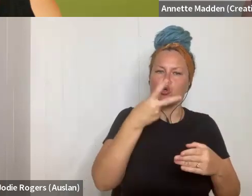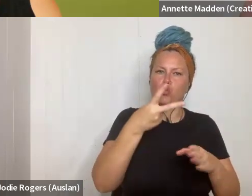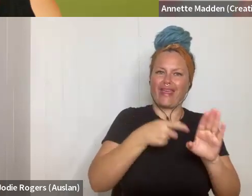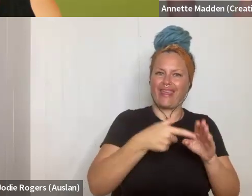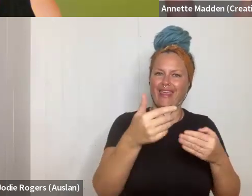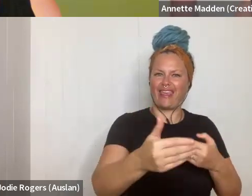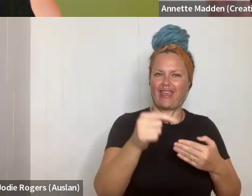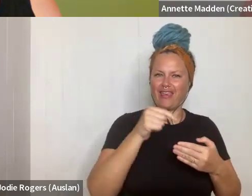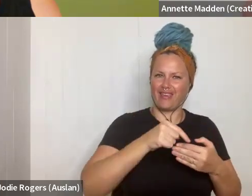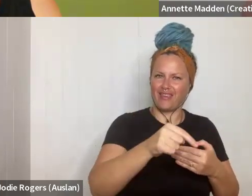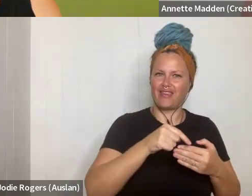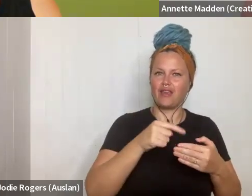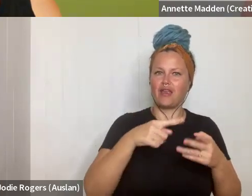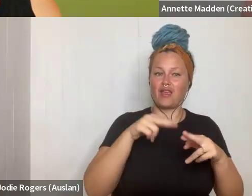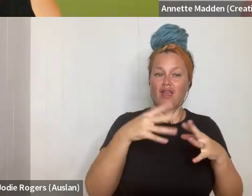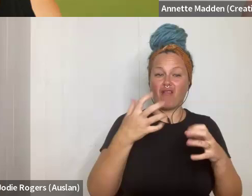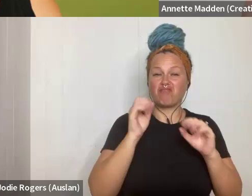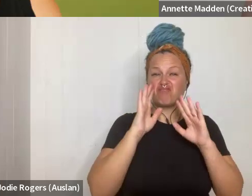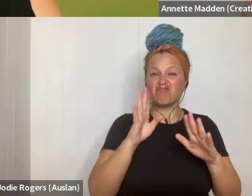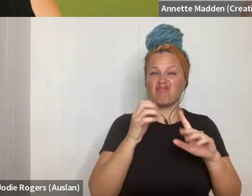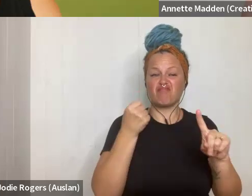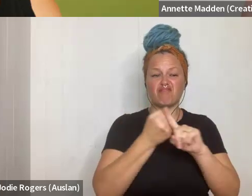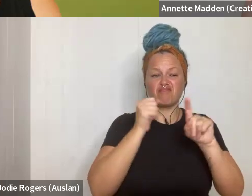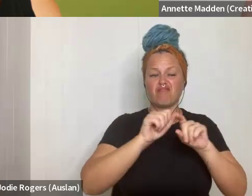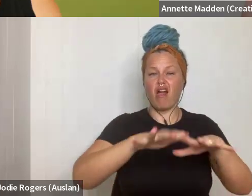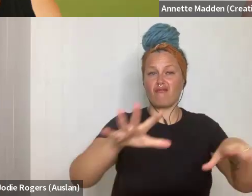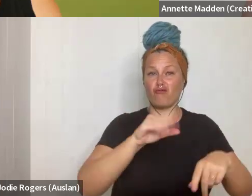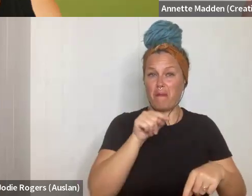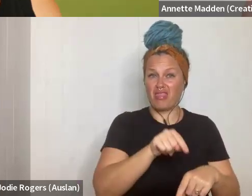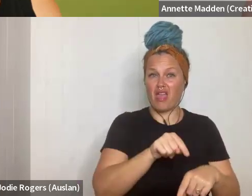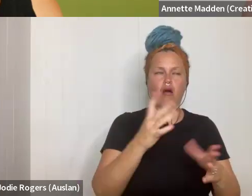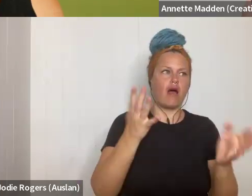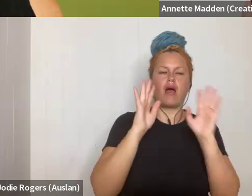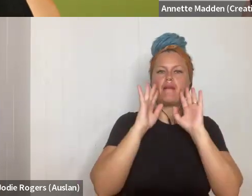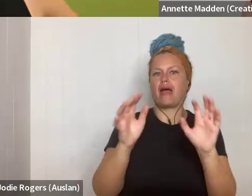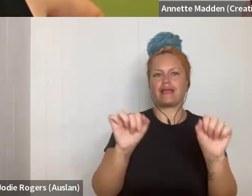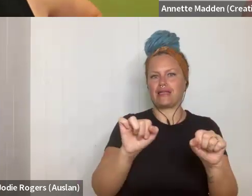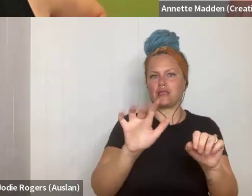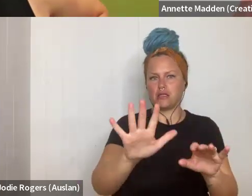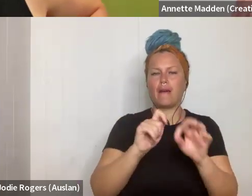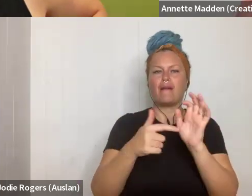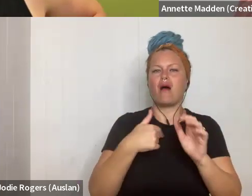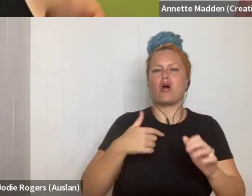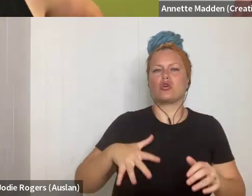because we acknowledge that this is a two-year investment, $150,000 per year,